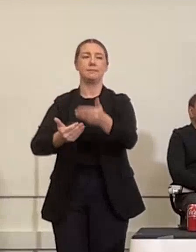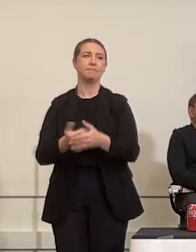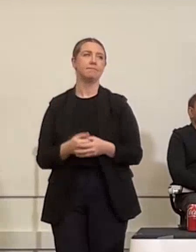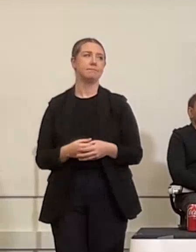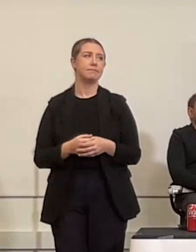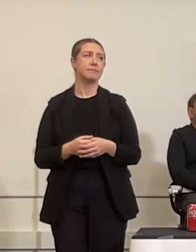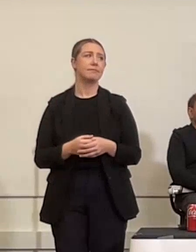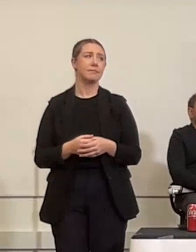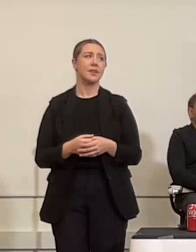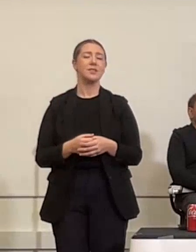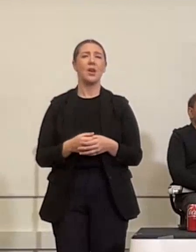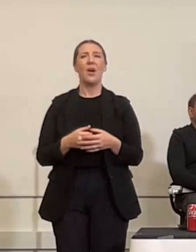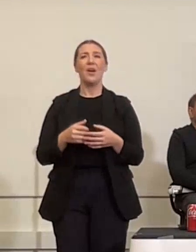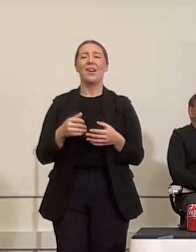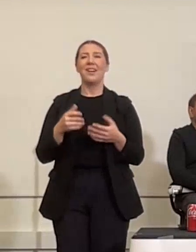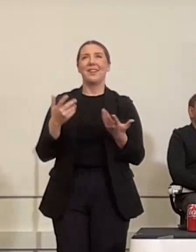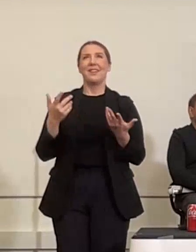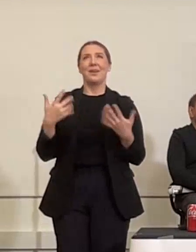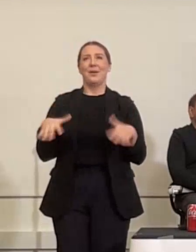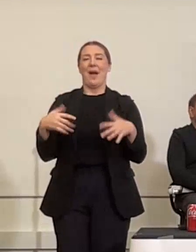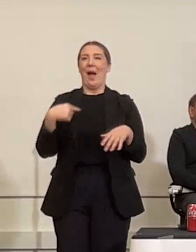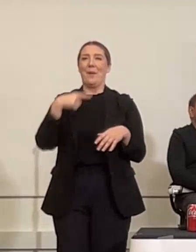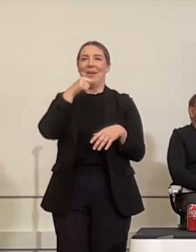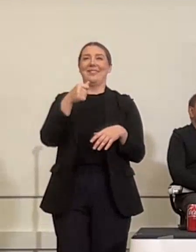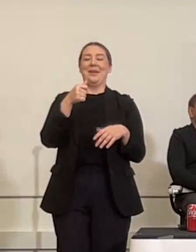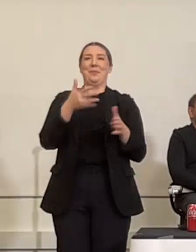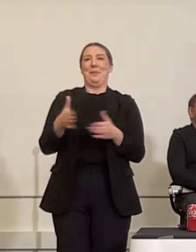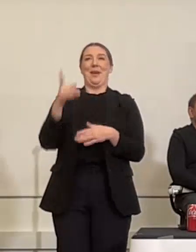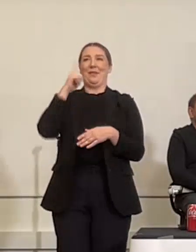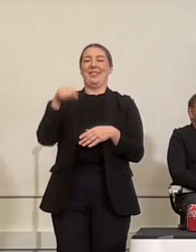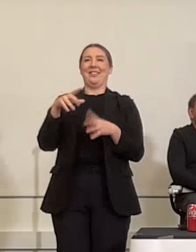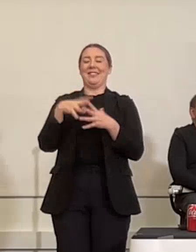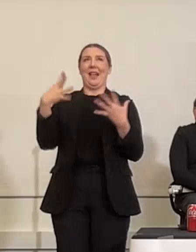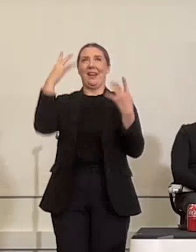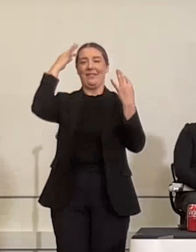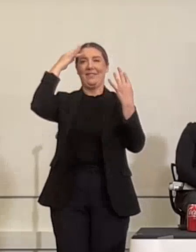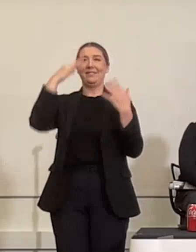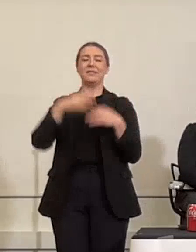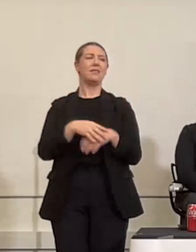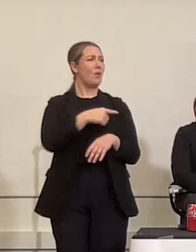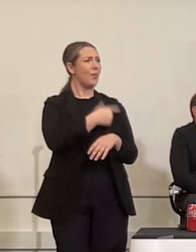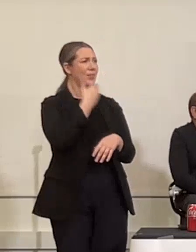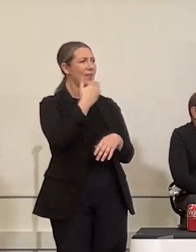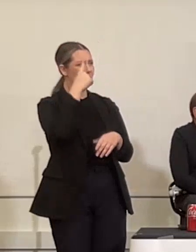So this is a lot of thoughts and I wasn't prepared but no thank you. Thanks for sharing that I I just had one.